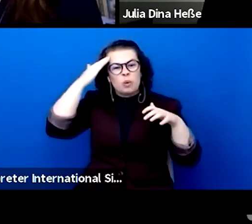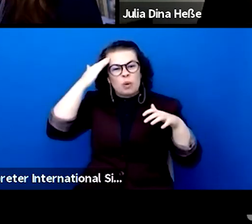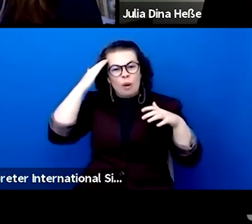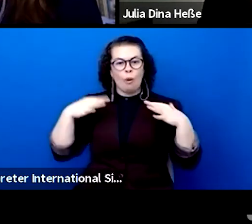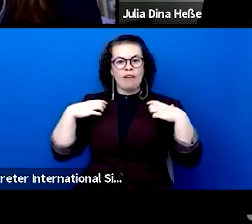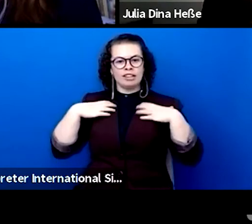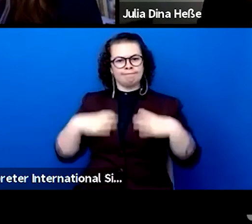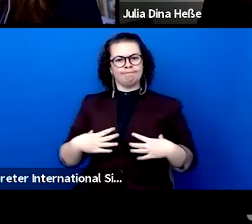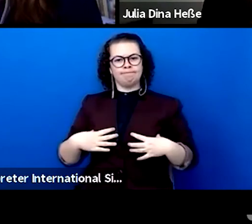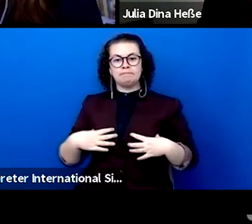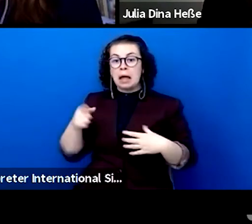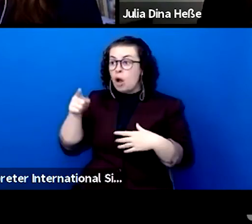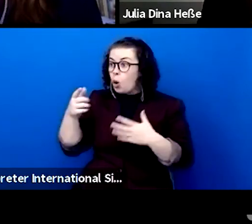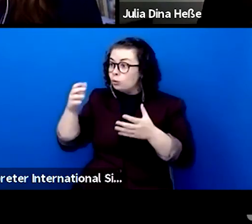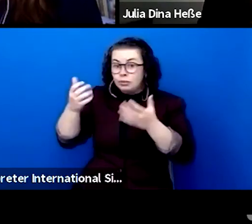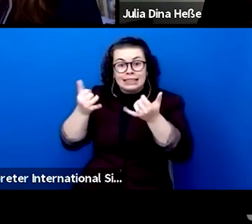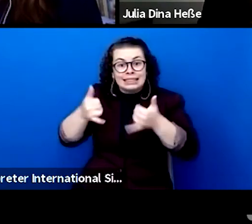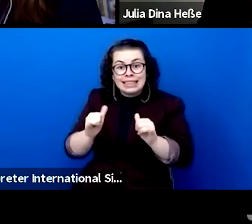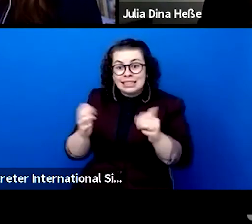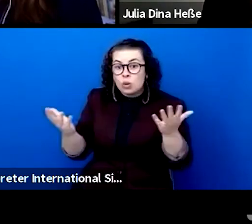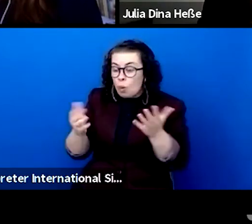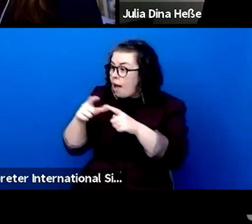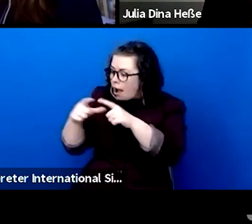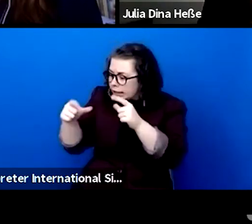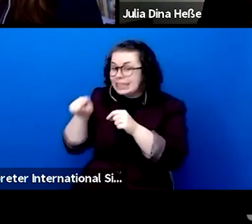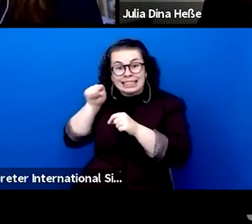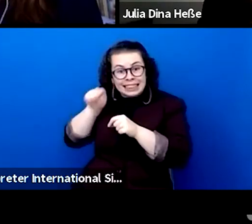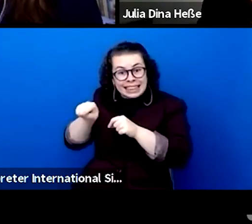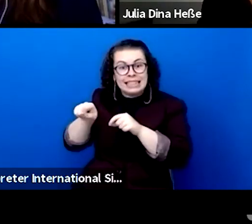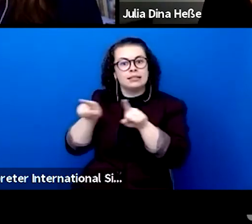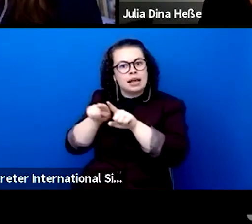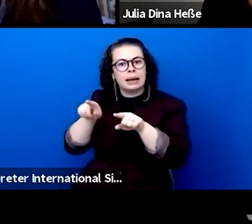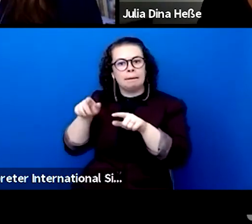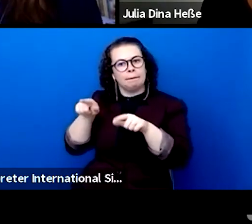up on a higher level and it needs to come out from the authors, from the directors, from the